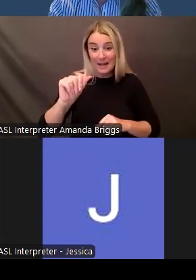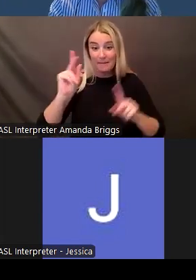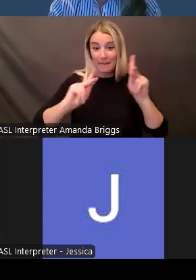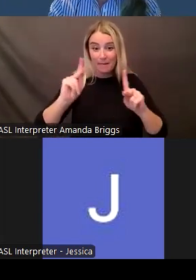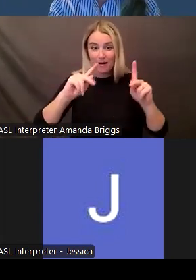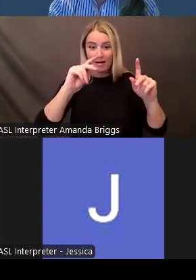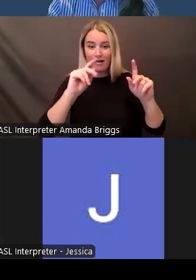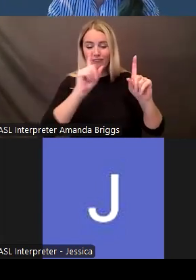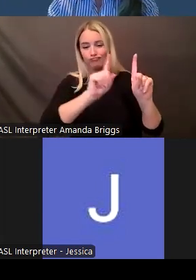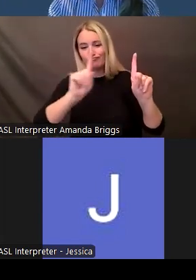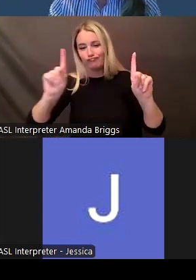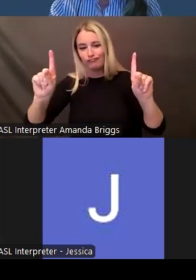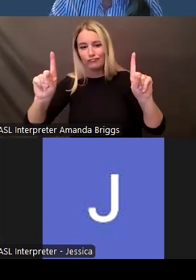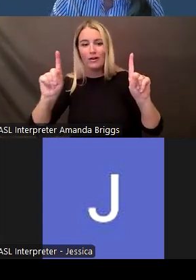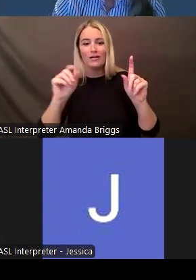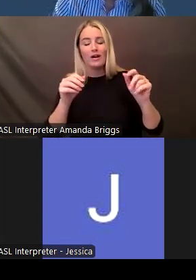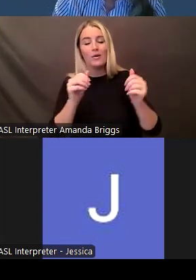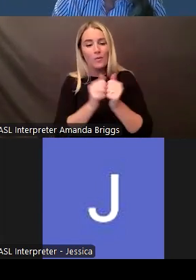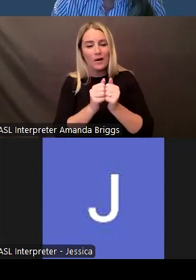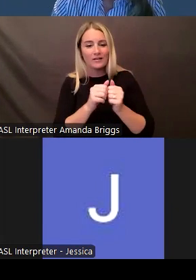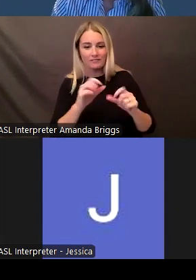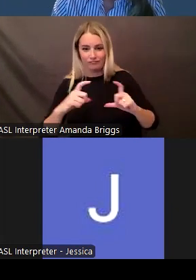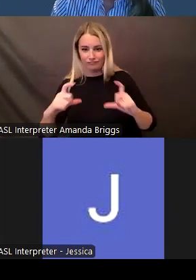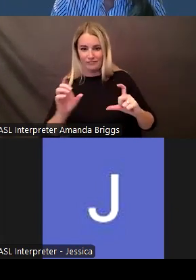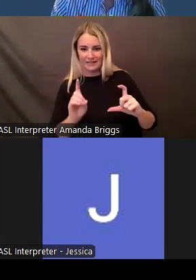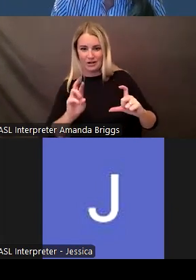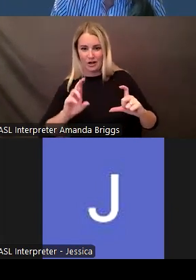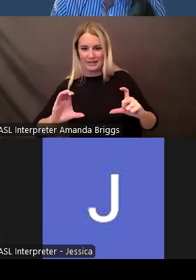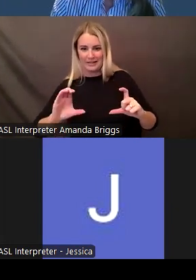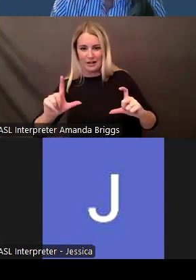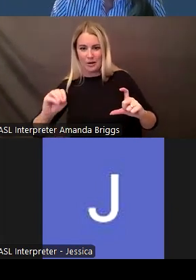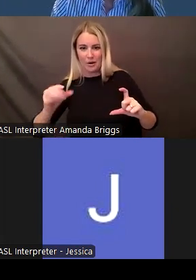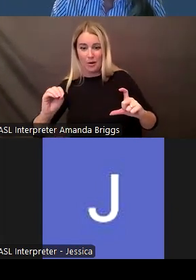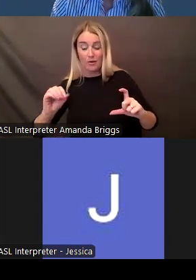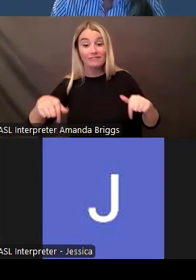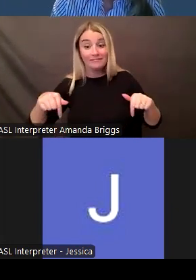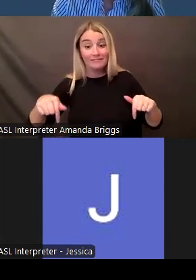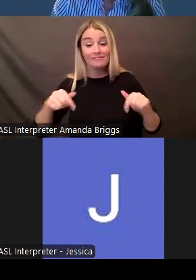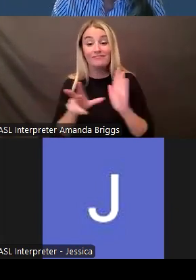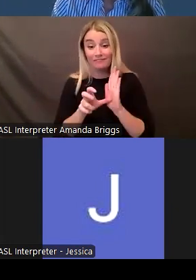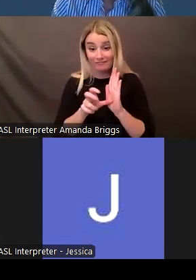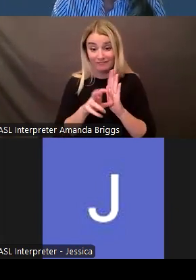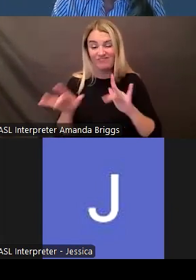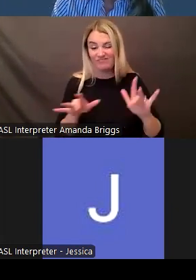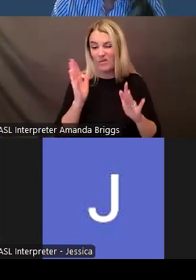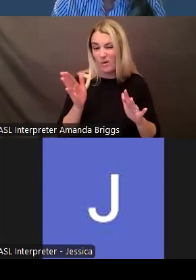along with the logo of Disability Rights California. This presentation will be recorded and we will share the slides